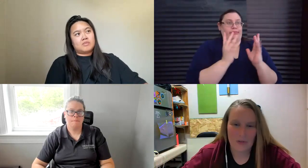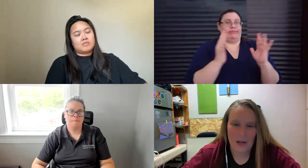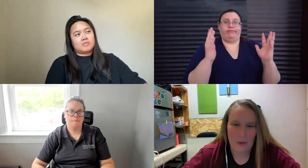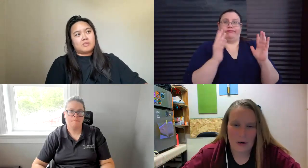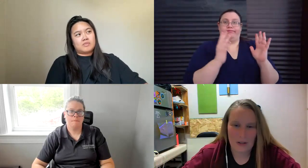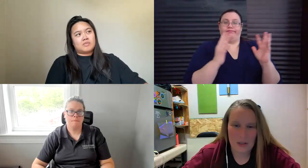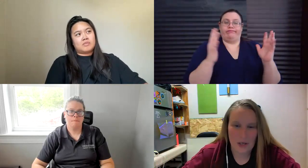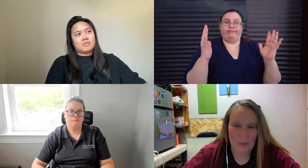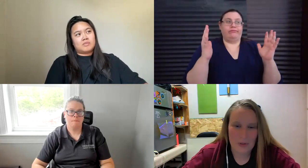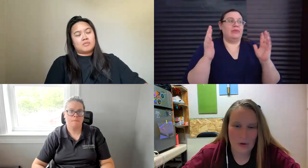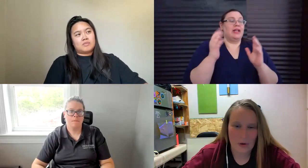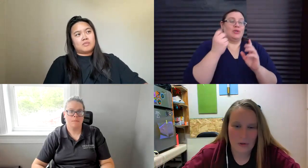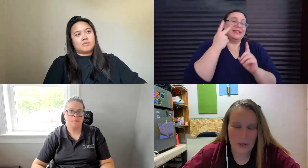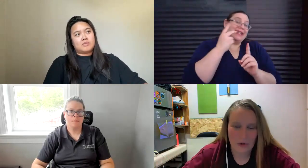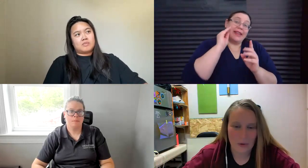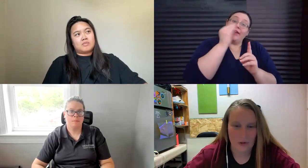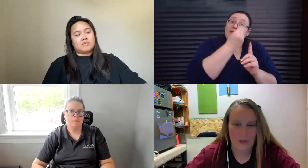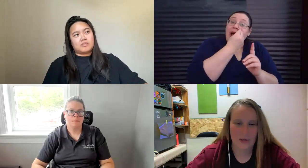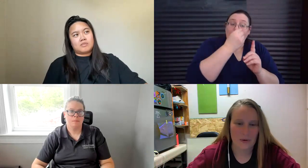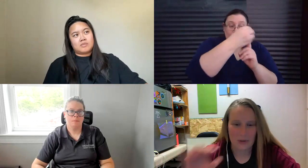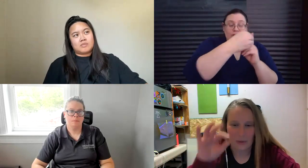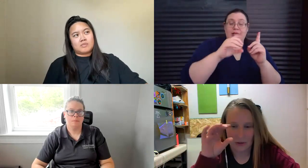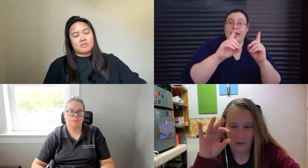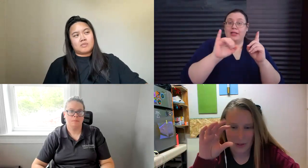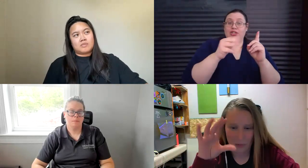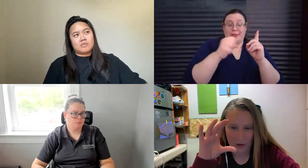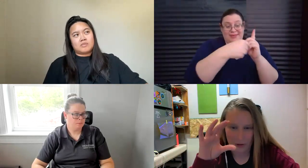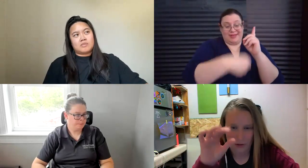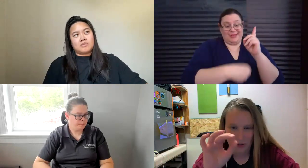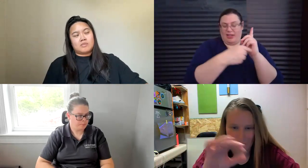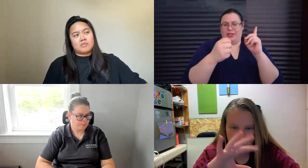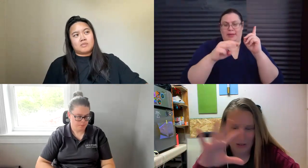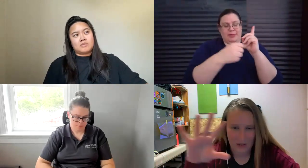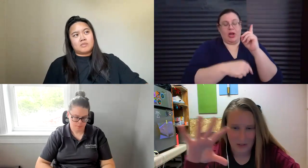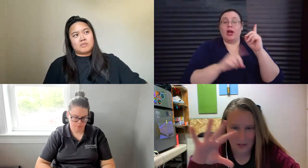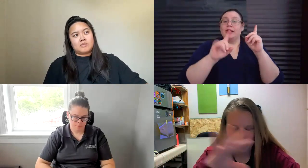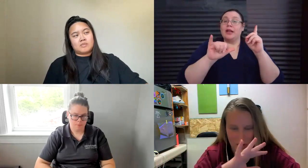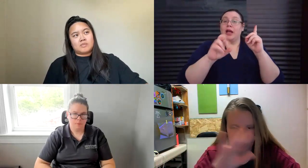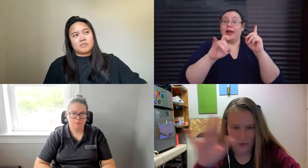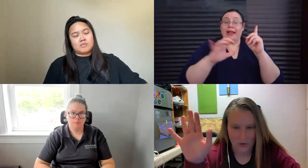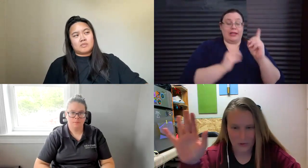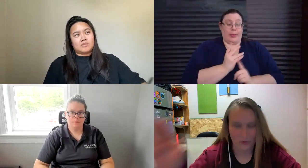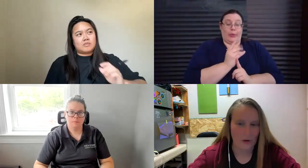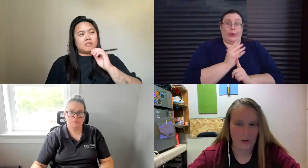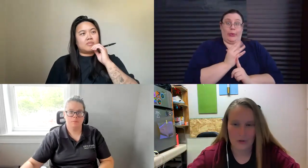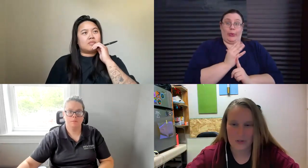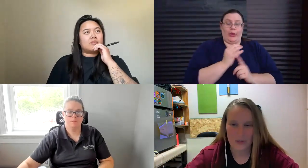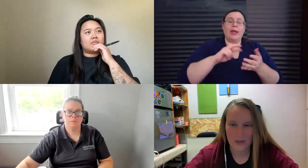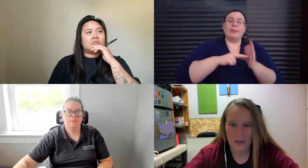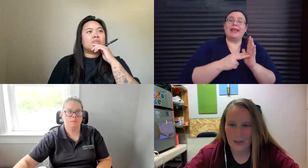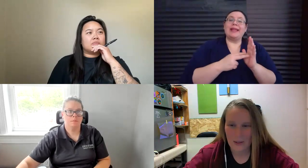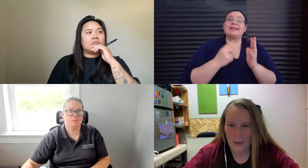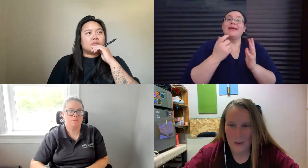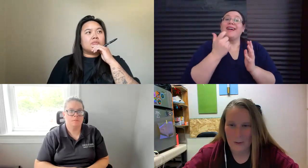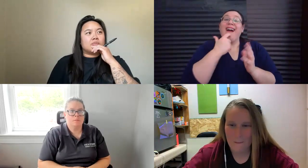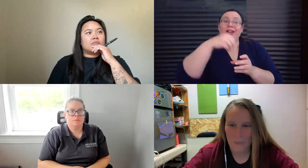The flower and gems are acrylic also so when the flame flickers the glass changes colors.